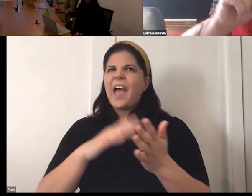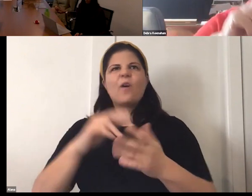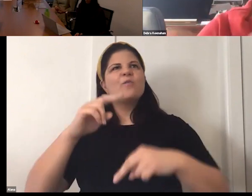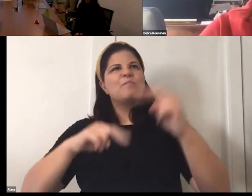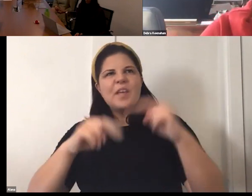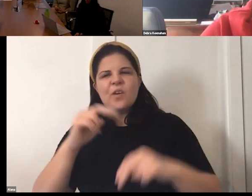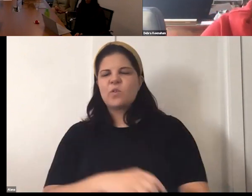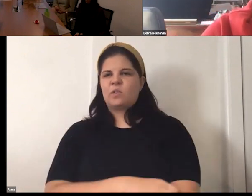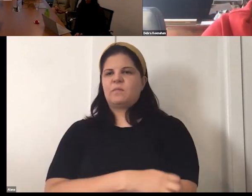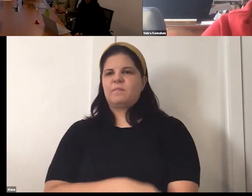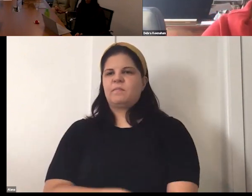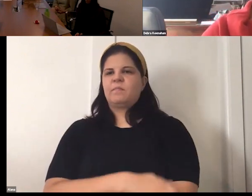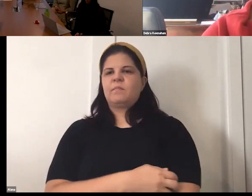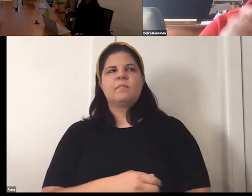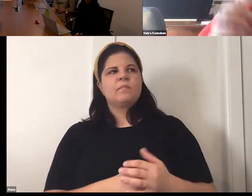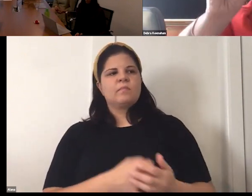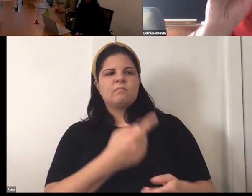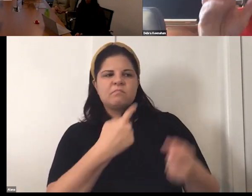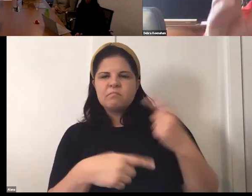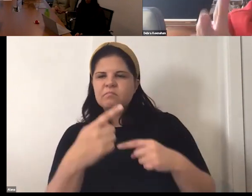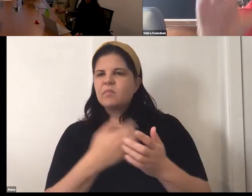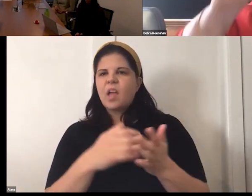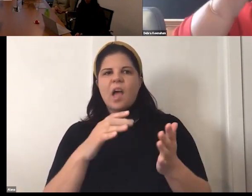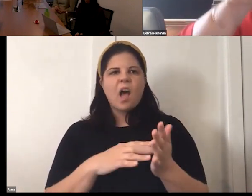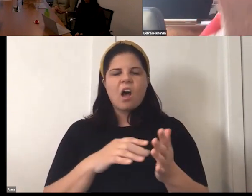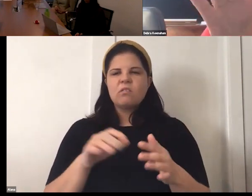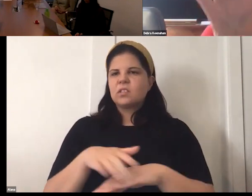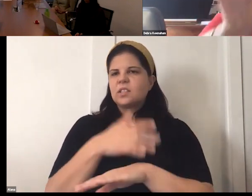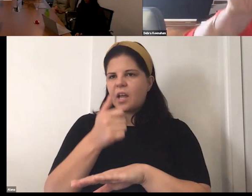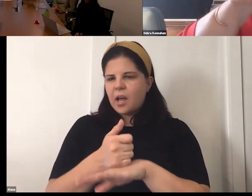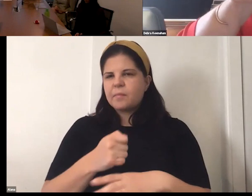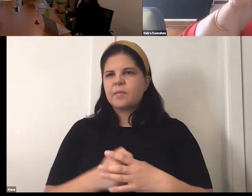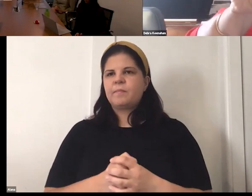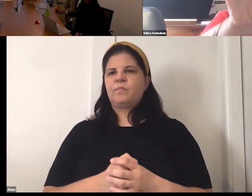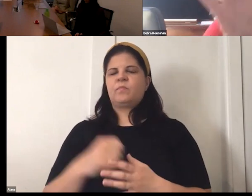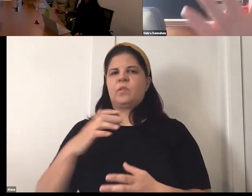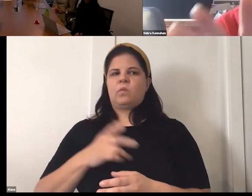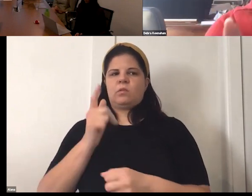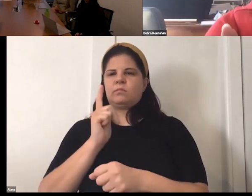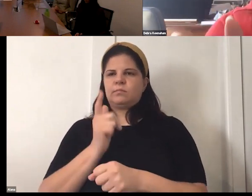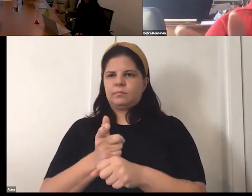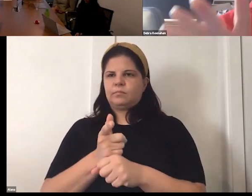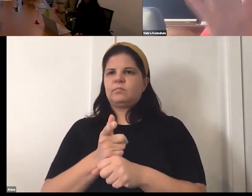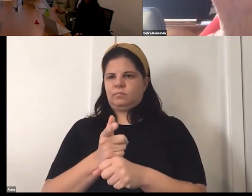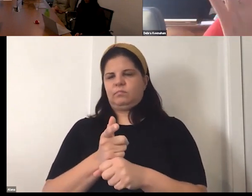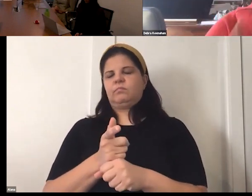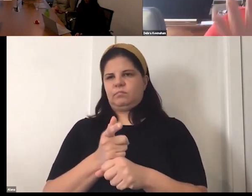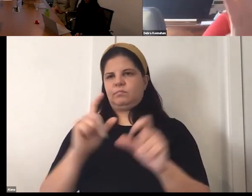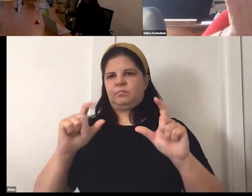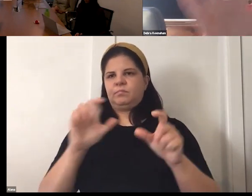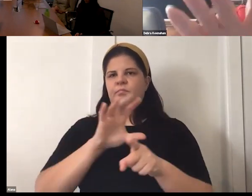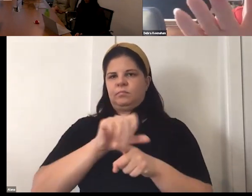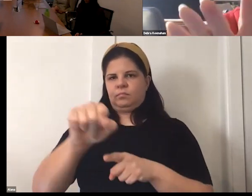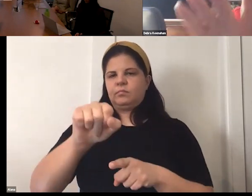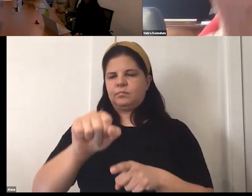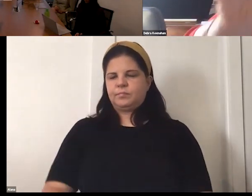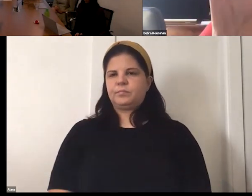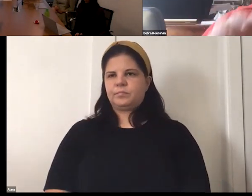how it was going to be effective as regards capturing the imagery, the visual metaphor,